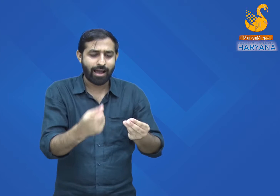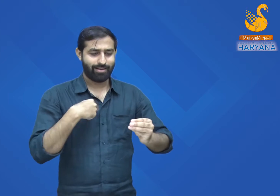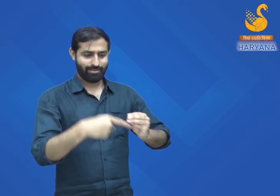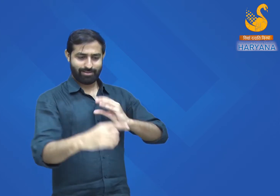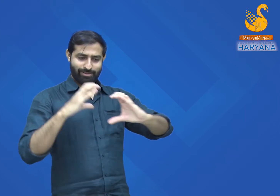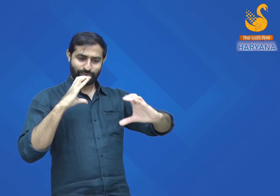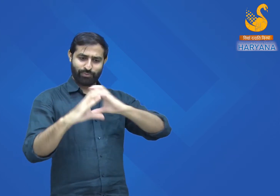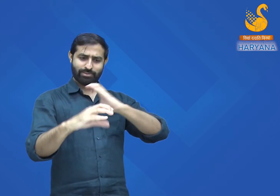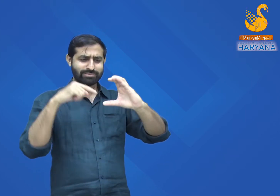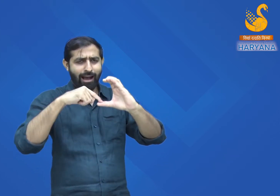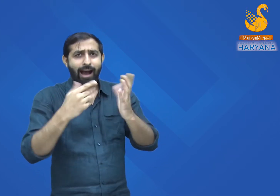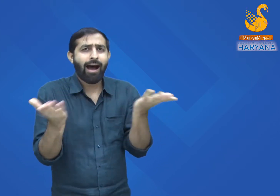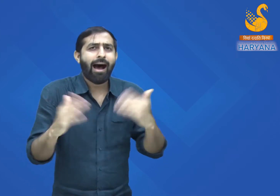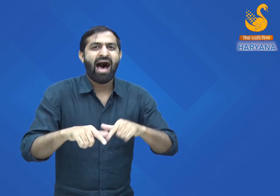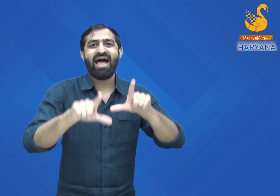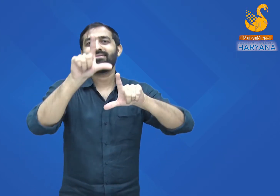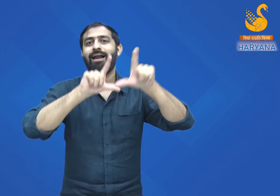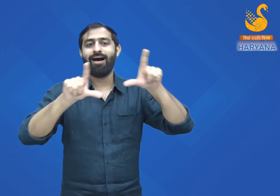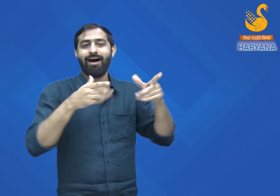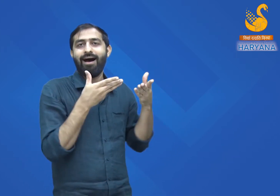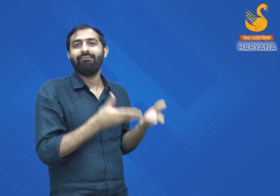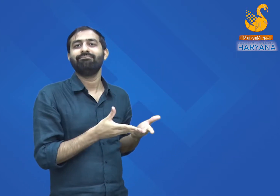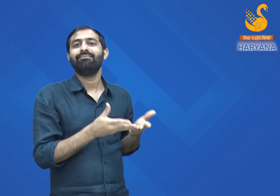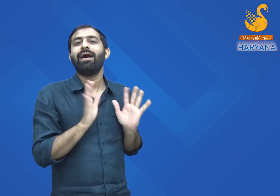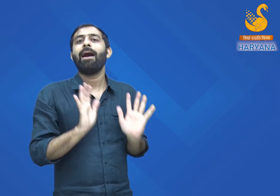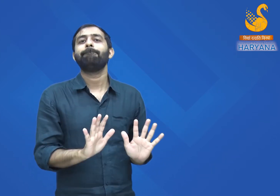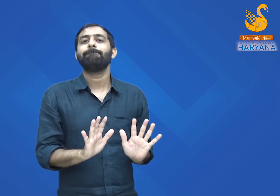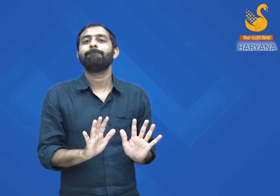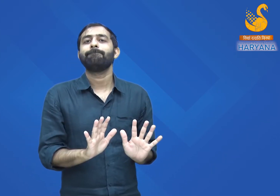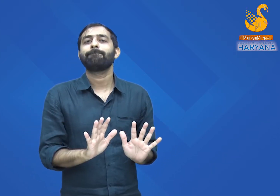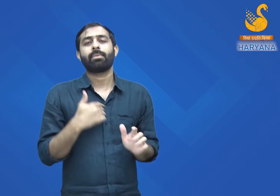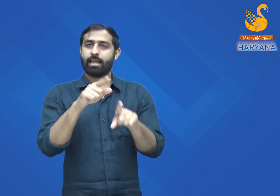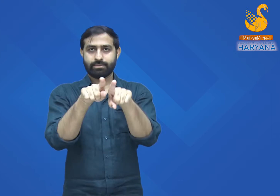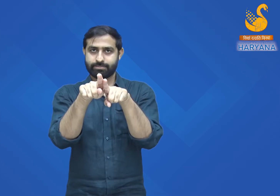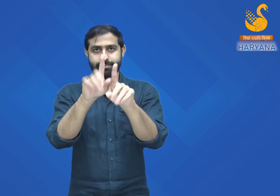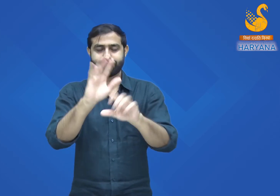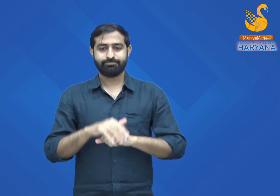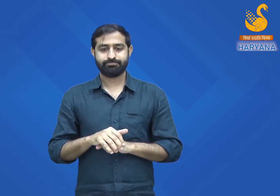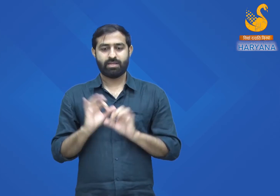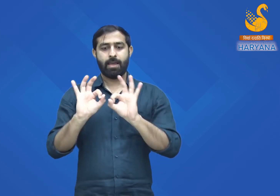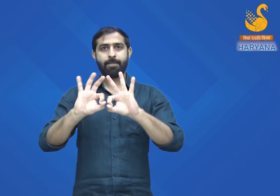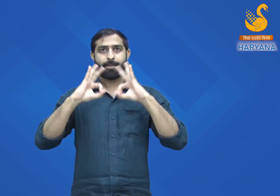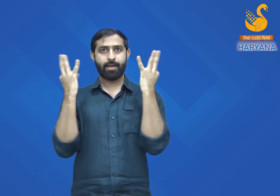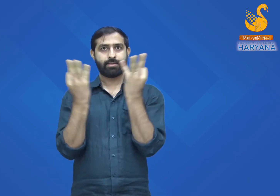as long as humans are communicating and discussing about them. This is possible through language. Let me give you another example.